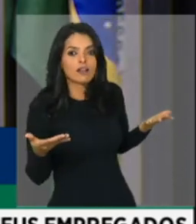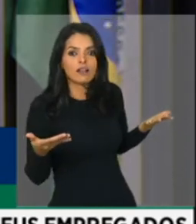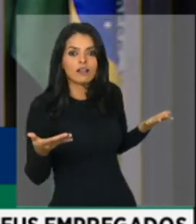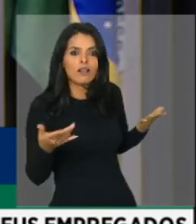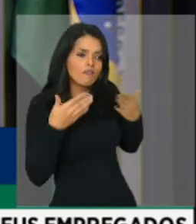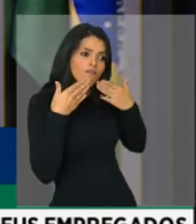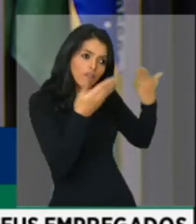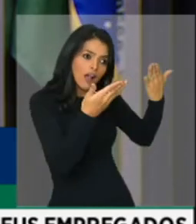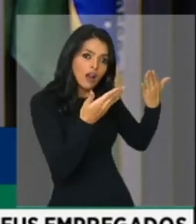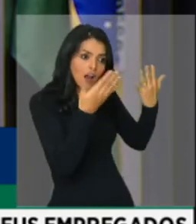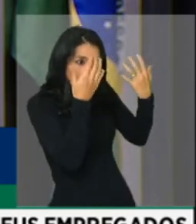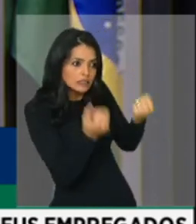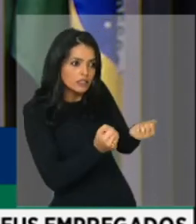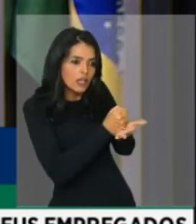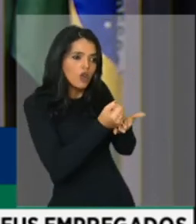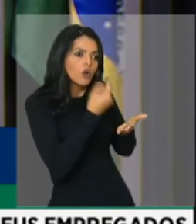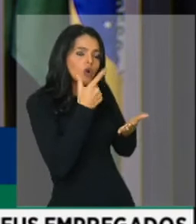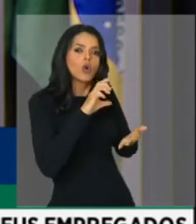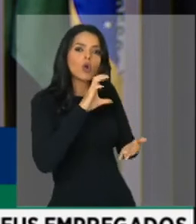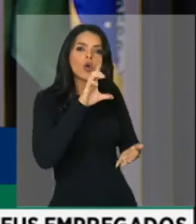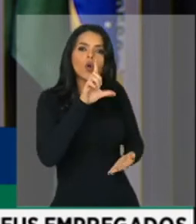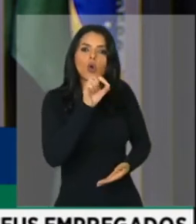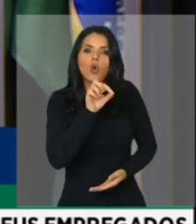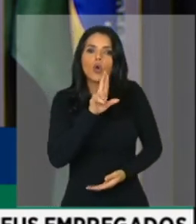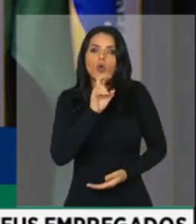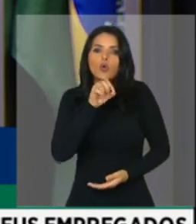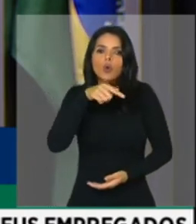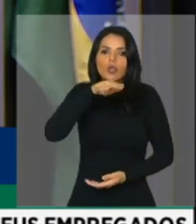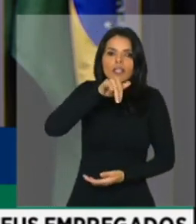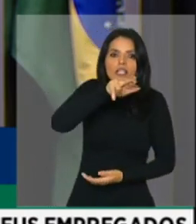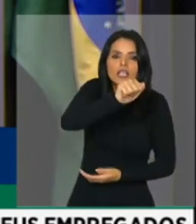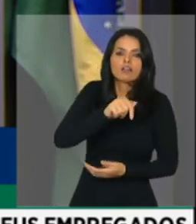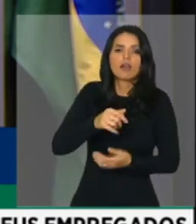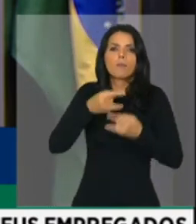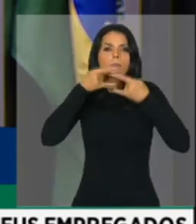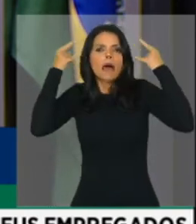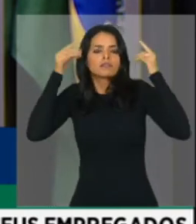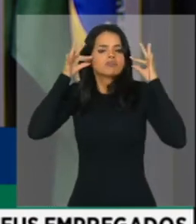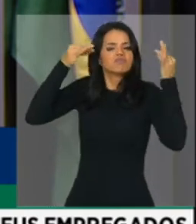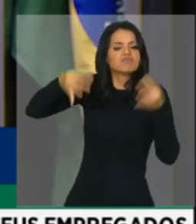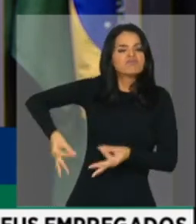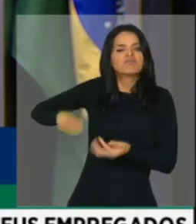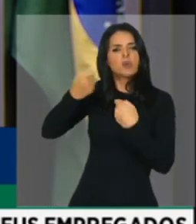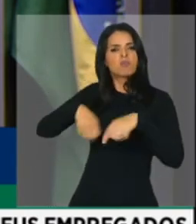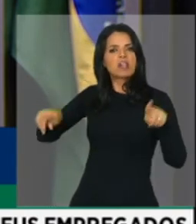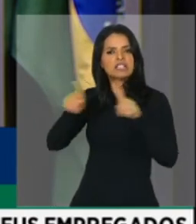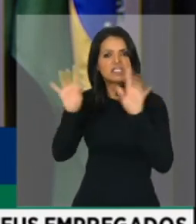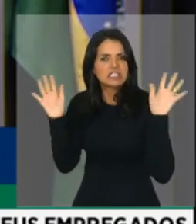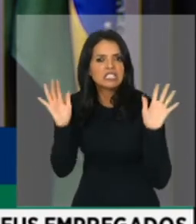TEM QUE USAR A MÁSCARA MAS, NESTE MOMENTO, SENHOR AS SUAS CONVICÇÕES, ACEITA CLOROQUINA, ACHA QUE TEM, NÃO PRESIDENTE, JAIR MESSIAS BOLSONARO, É NECESSÁRIO A